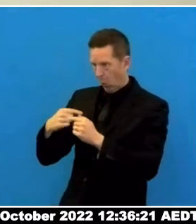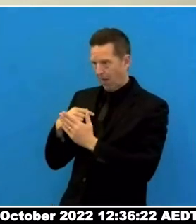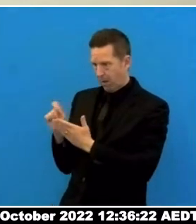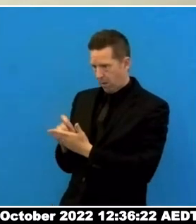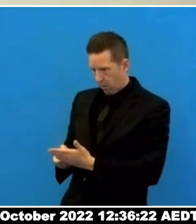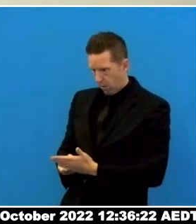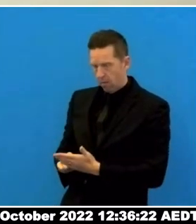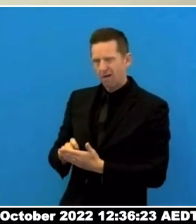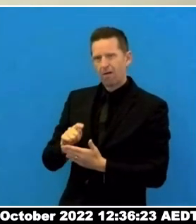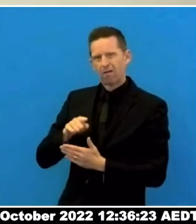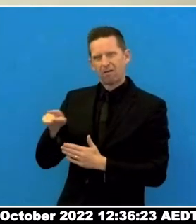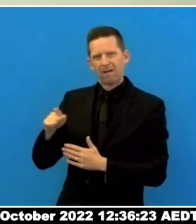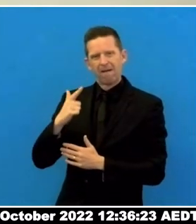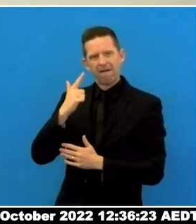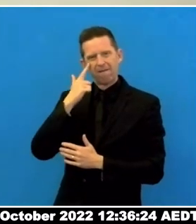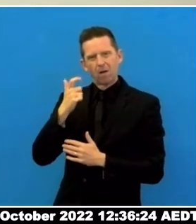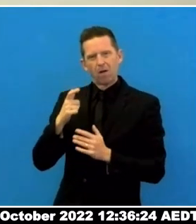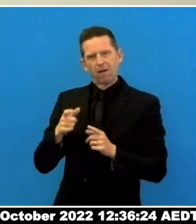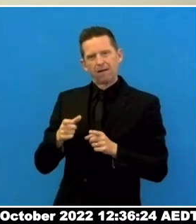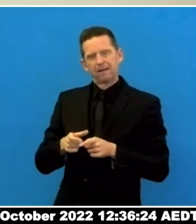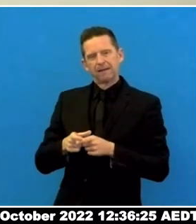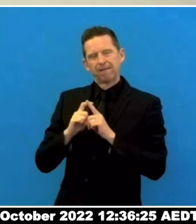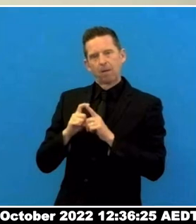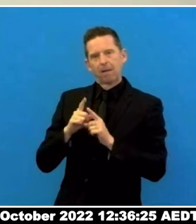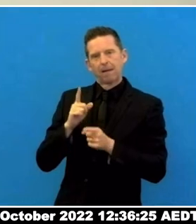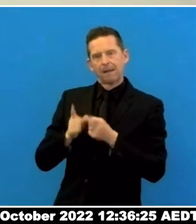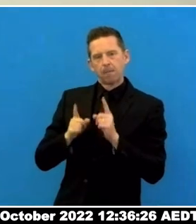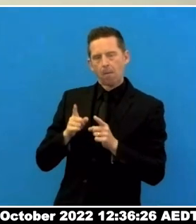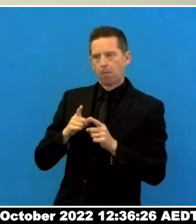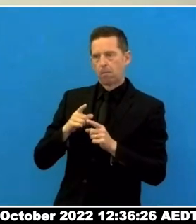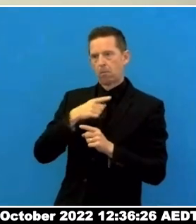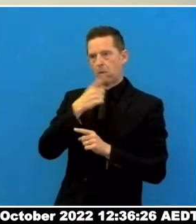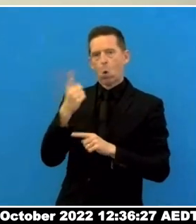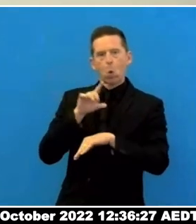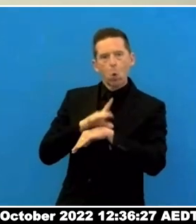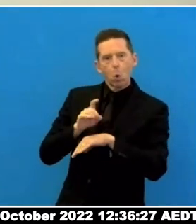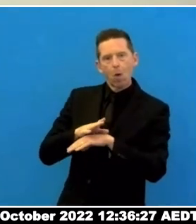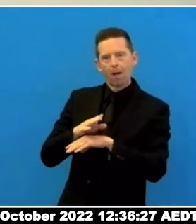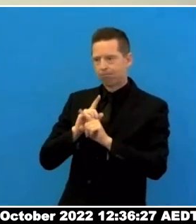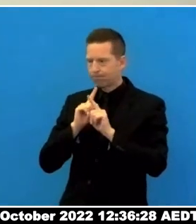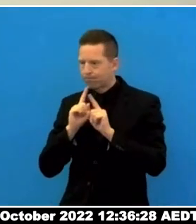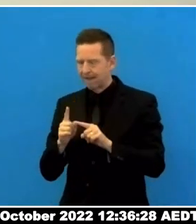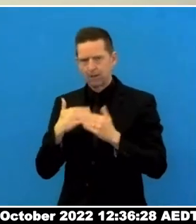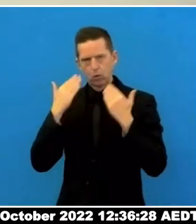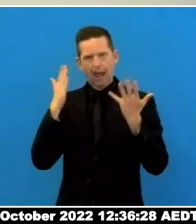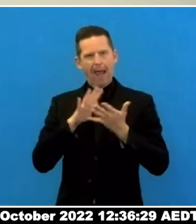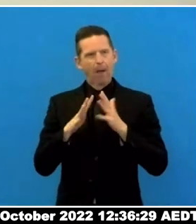for example, they found it difficult to implement advice, sometimes, by practitioners good, evidence based advice such as relaxation